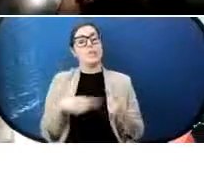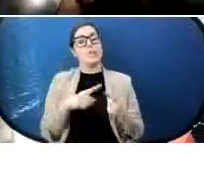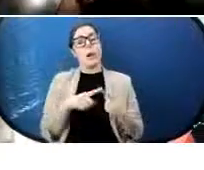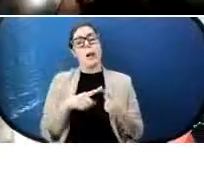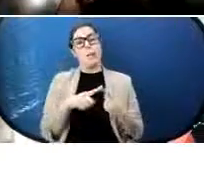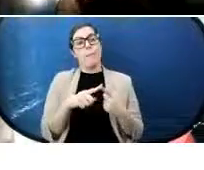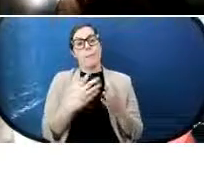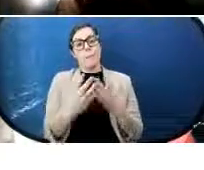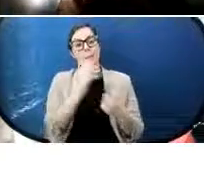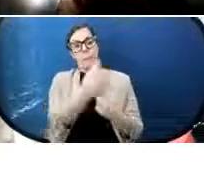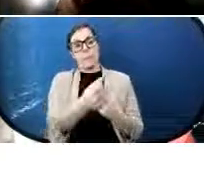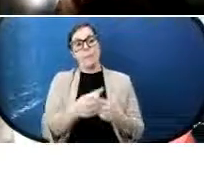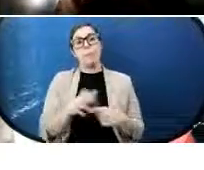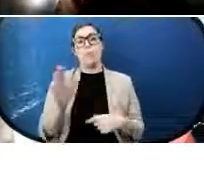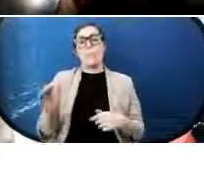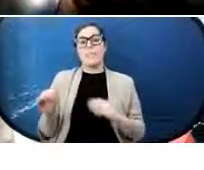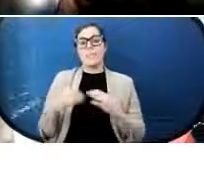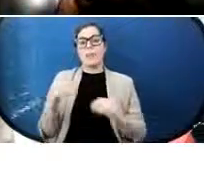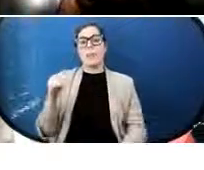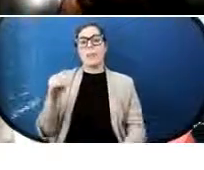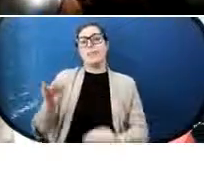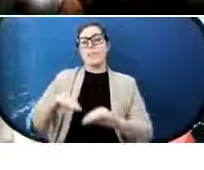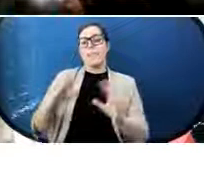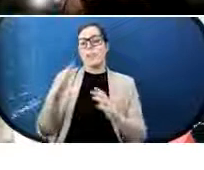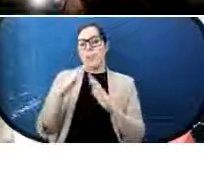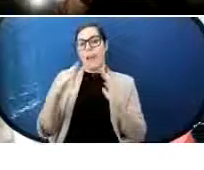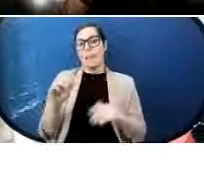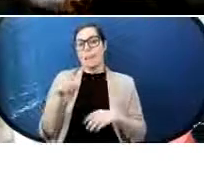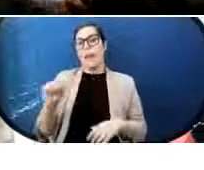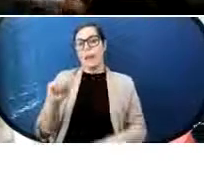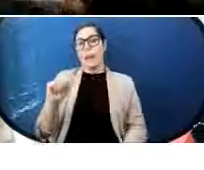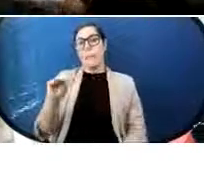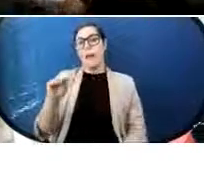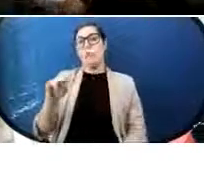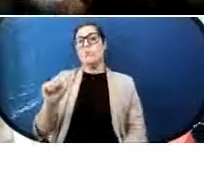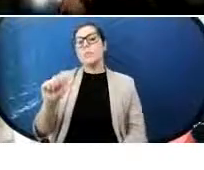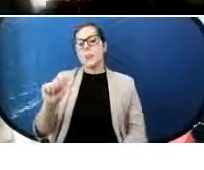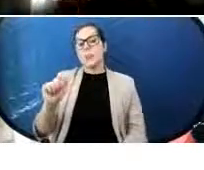at Clearinghouse@MIUSA.org so you can search on our website if you have a question about any topic